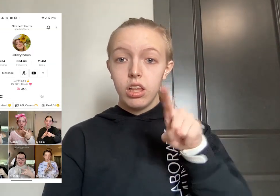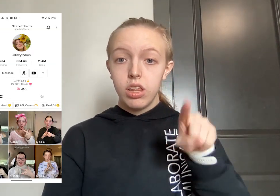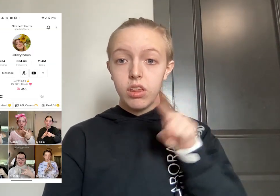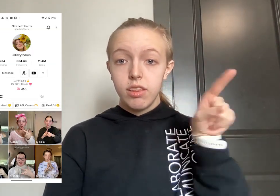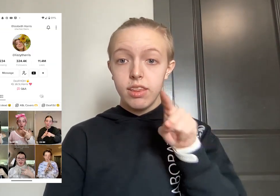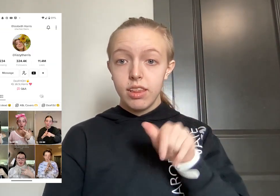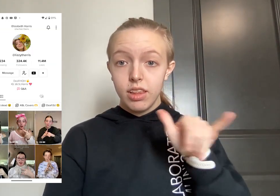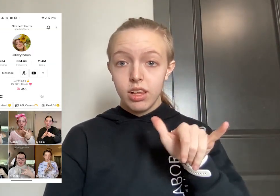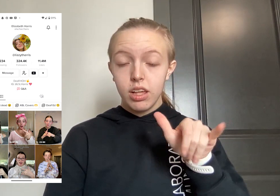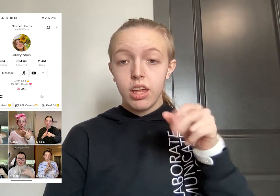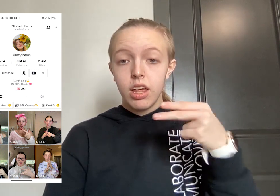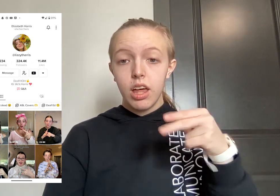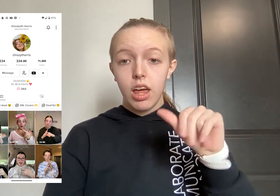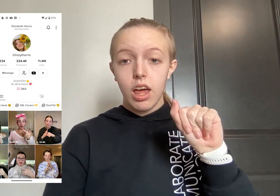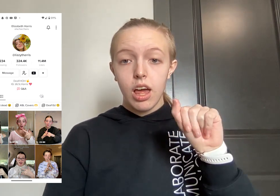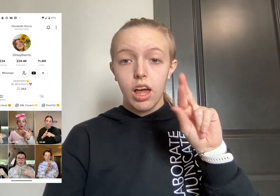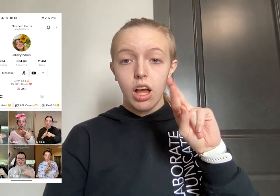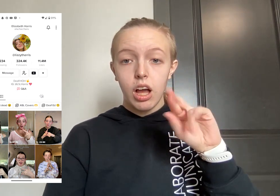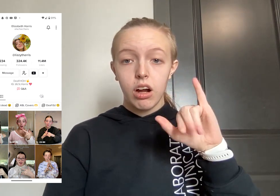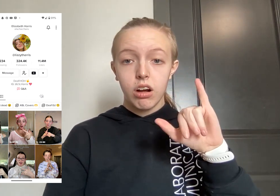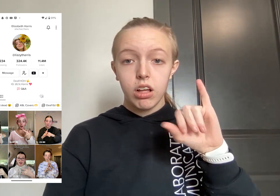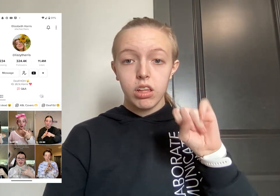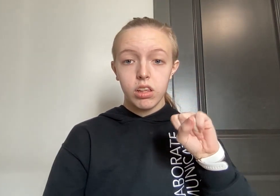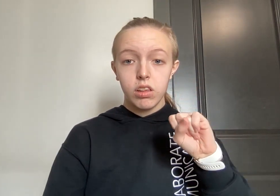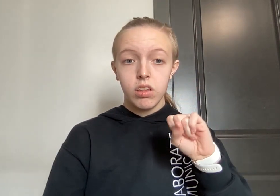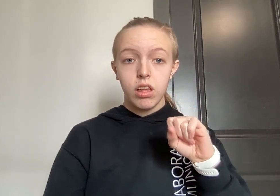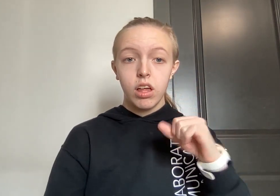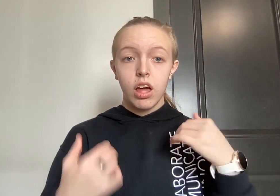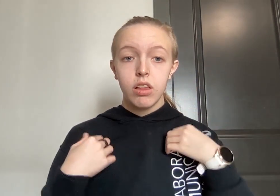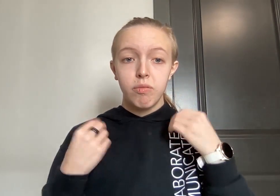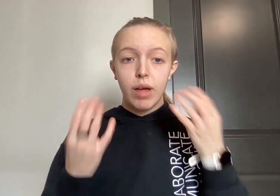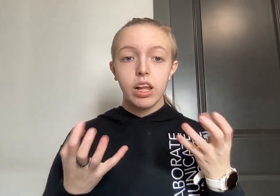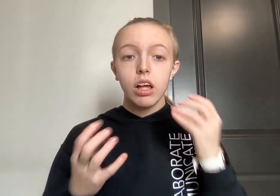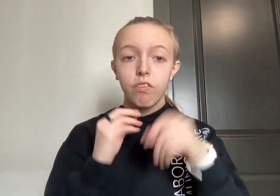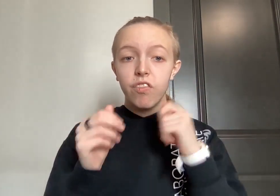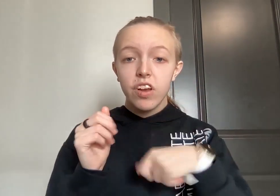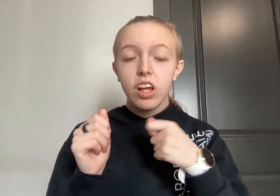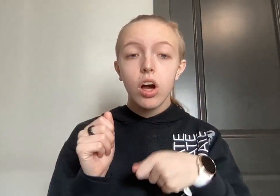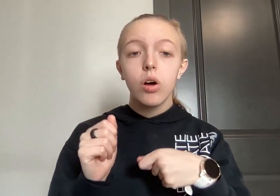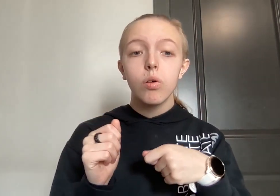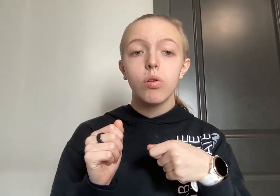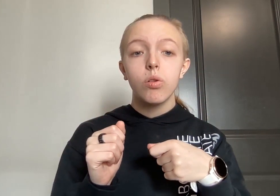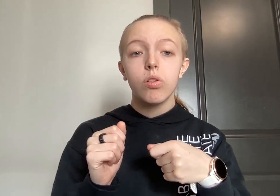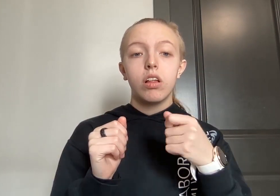Lizzy Harris have many videos